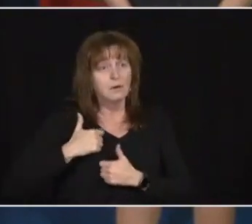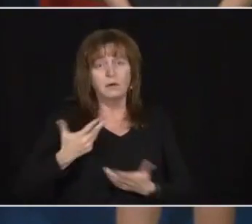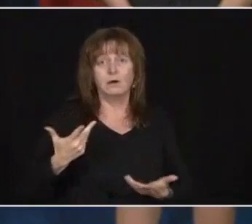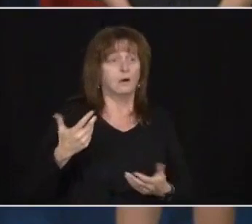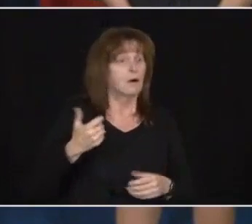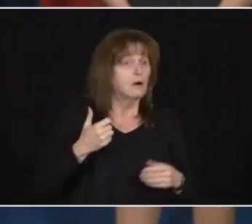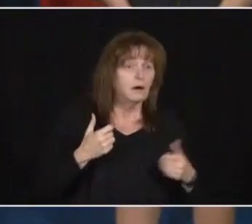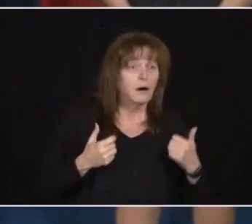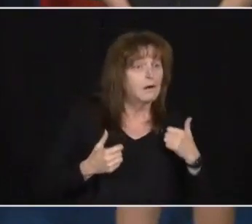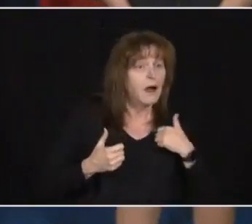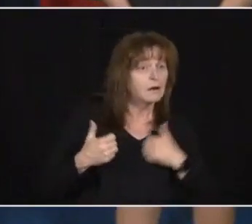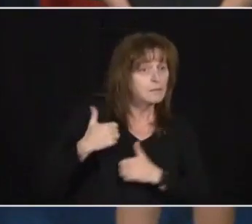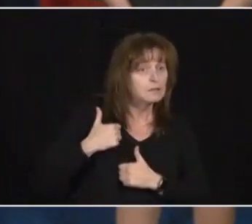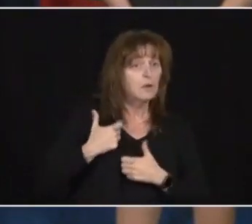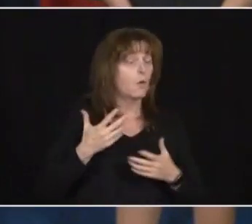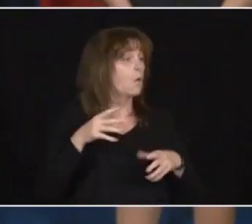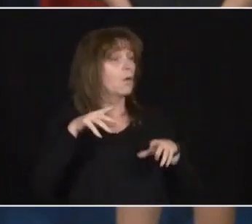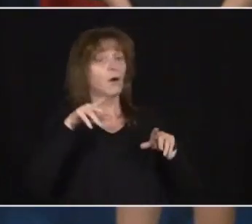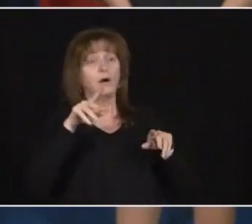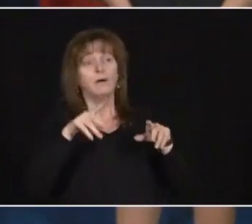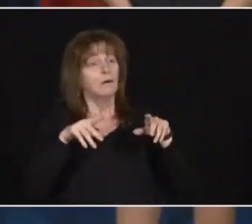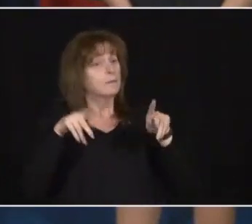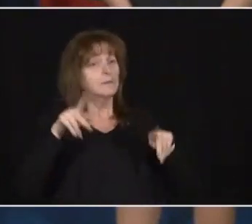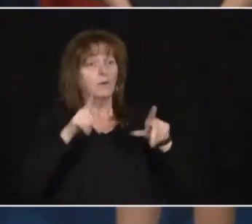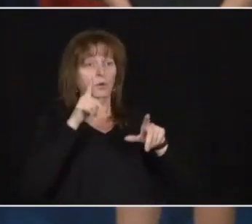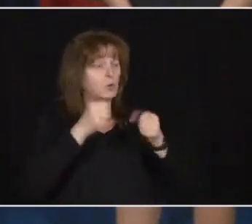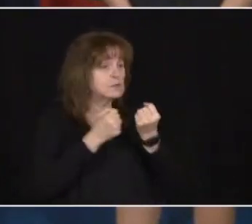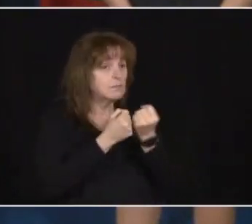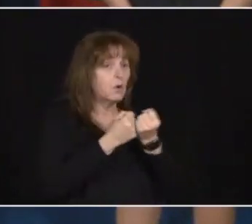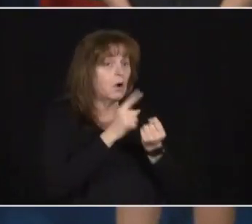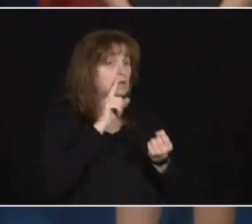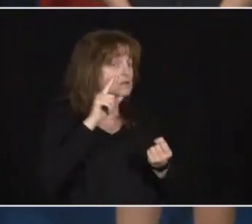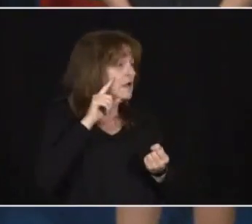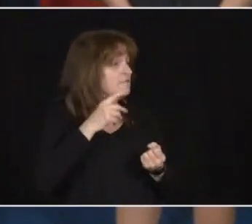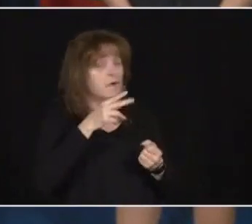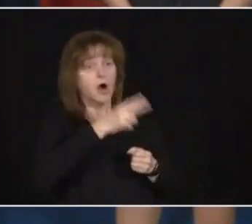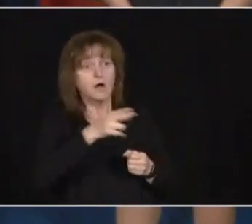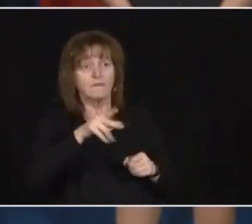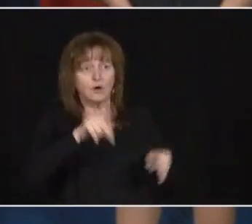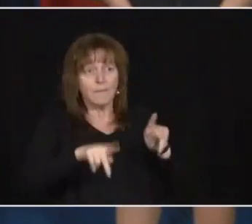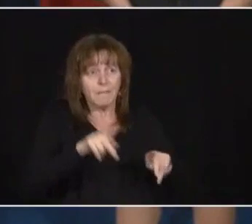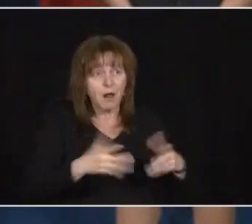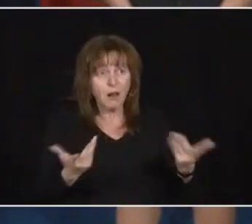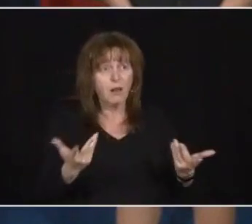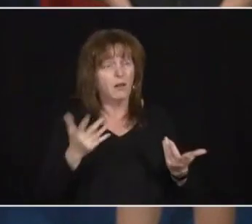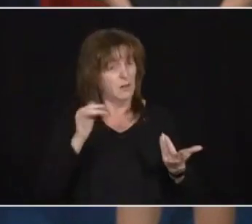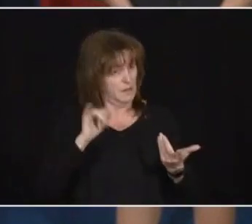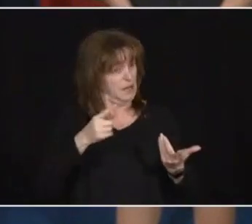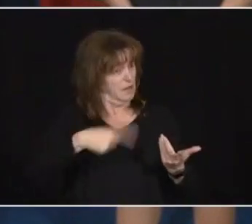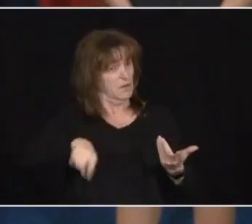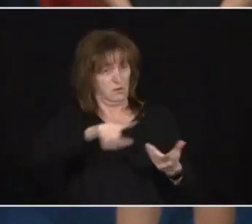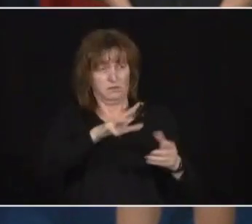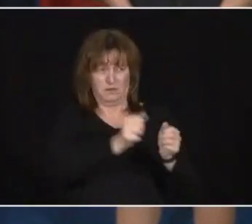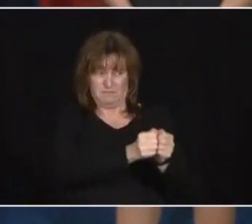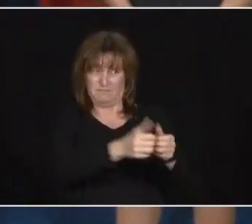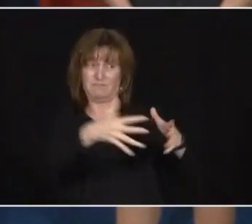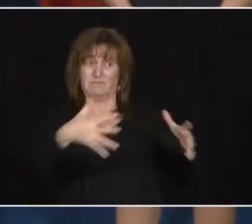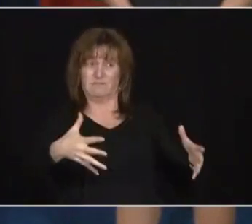While we're expanding those eligible, we've heightened our protocols under the consultation of the local